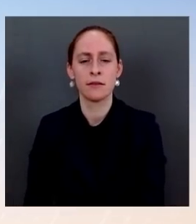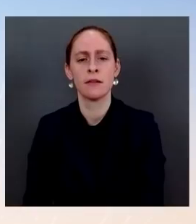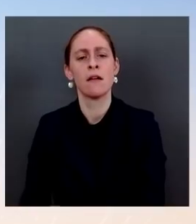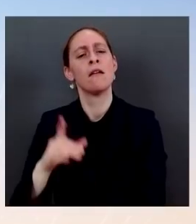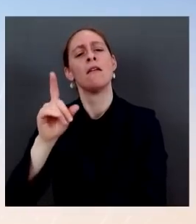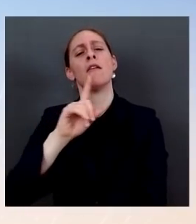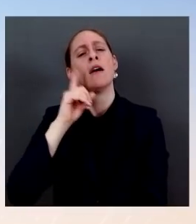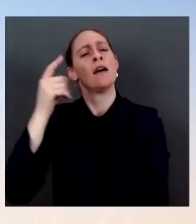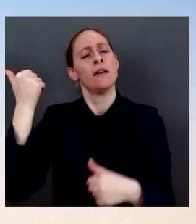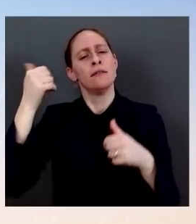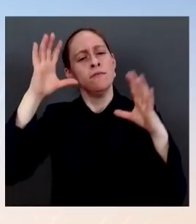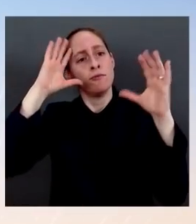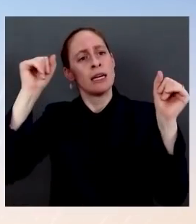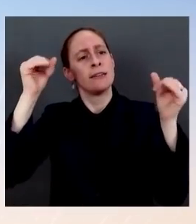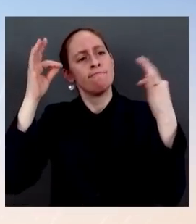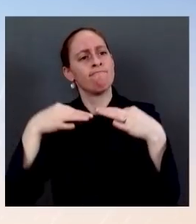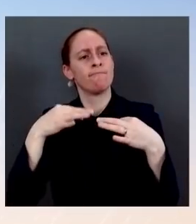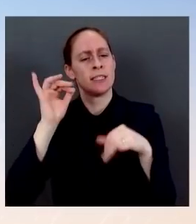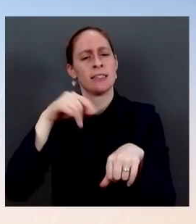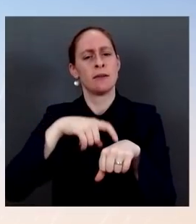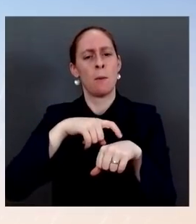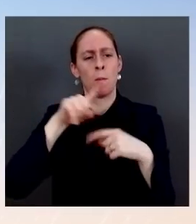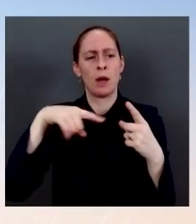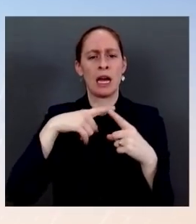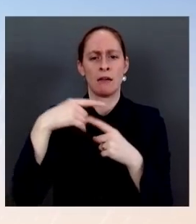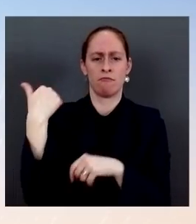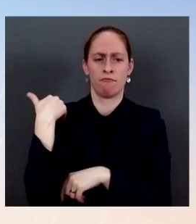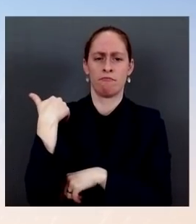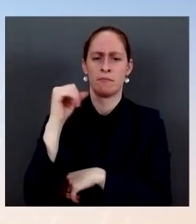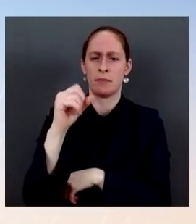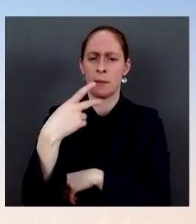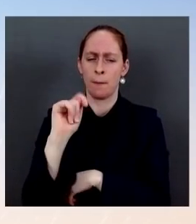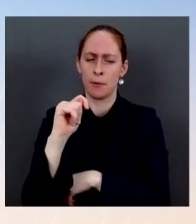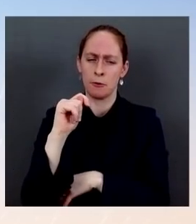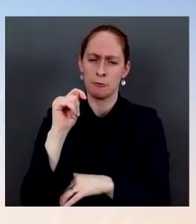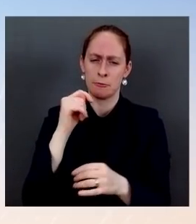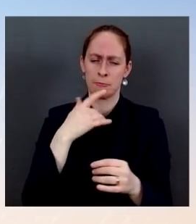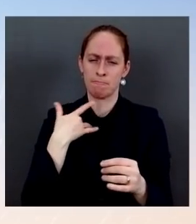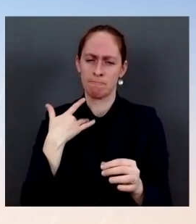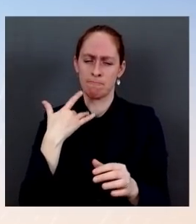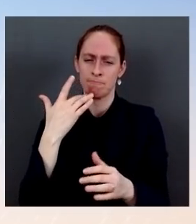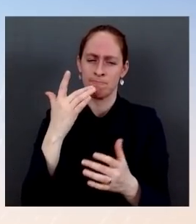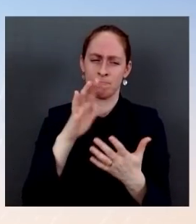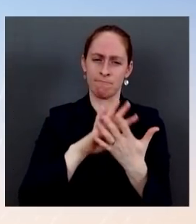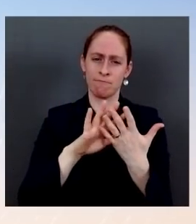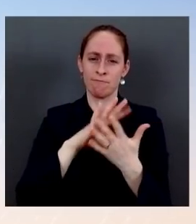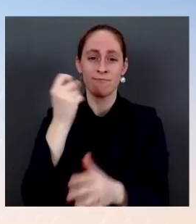But also, there wasn't the demand back in June for it, right? And Delta changed the mentality in the public,